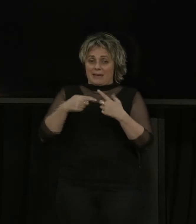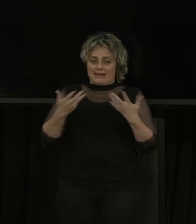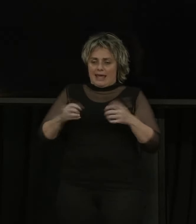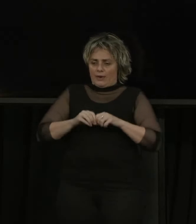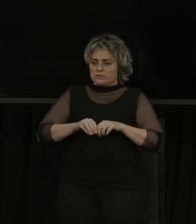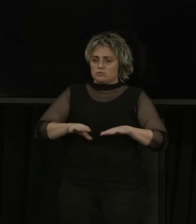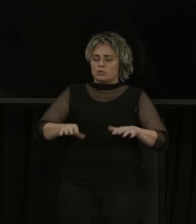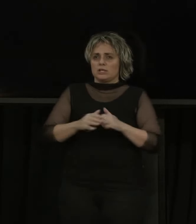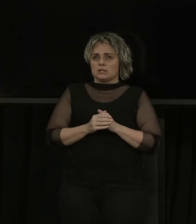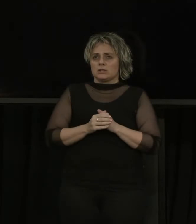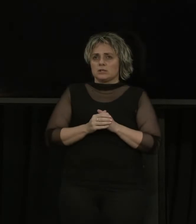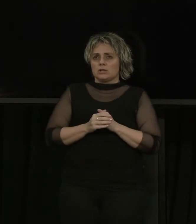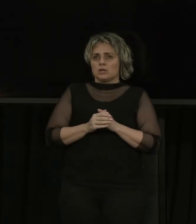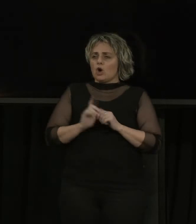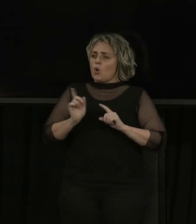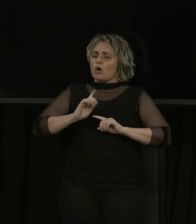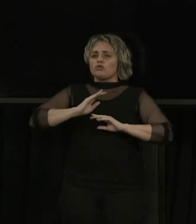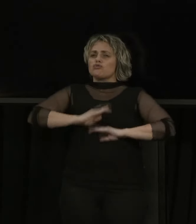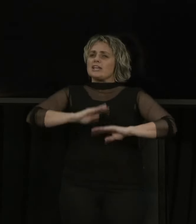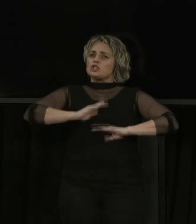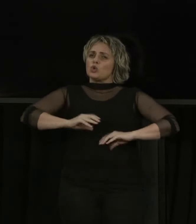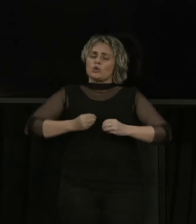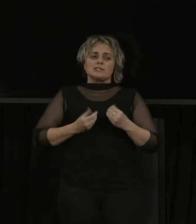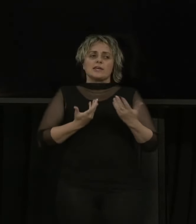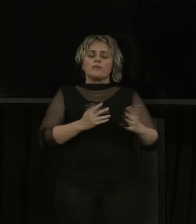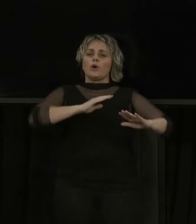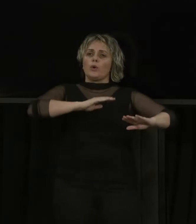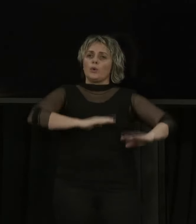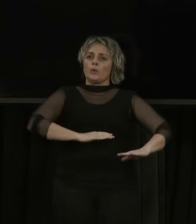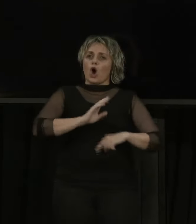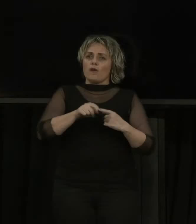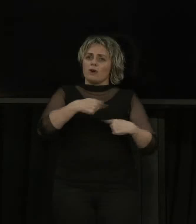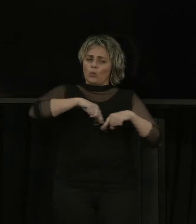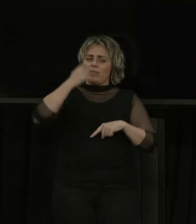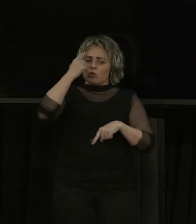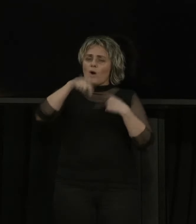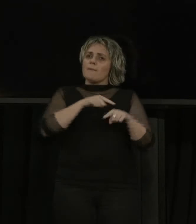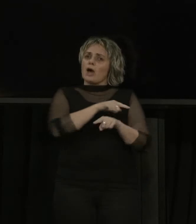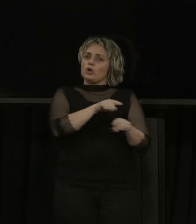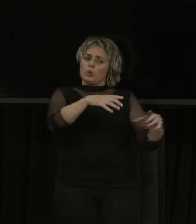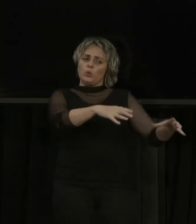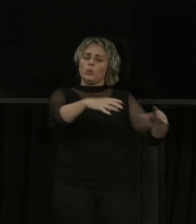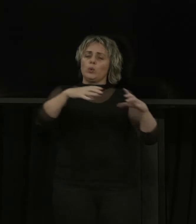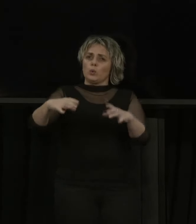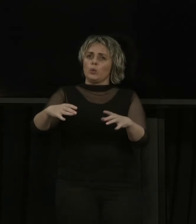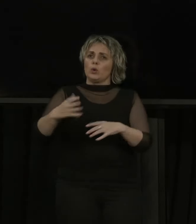Given that for Maori and Pacific in the current outbrea,